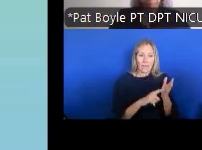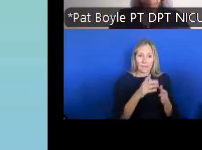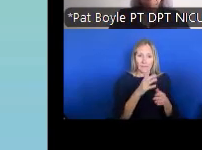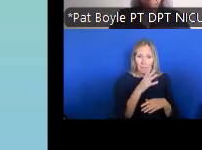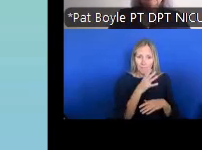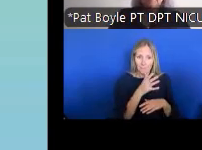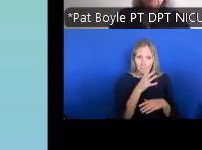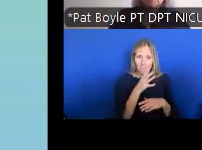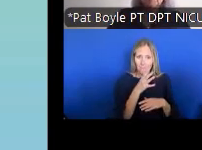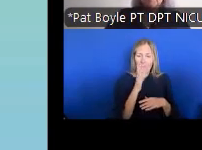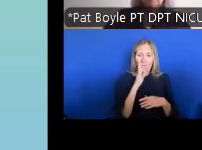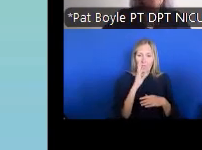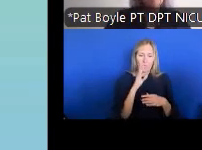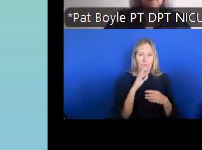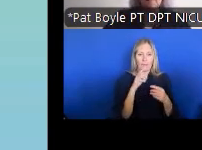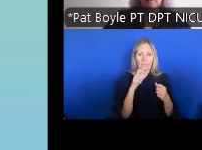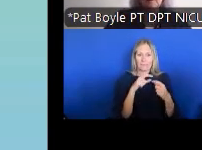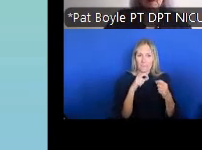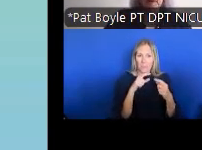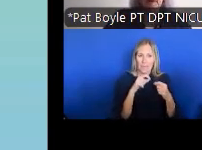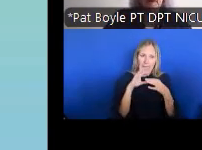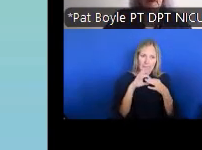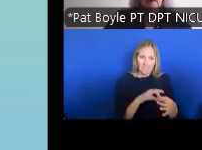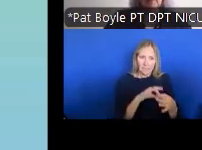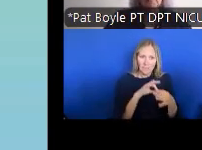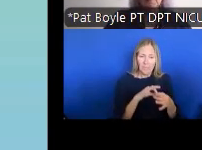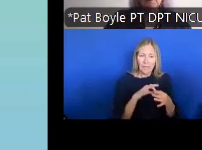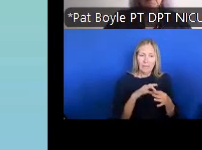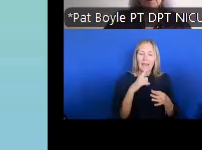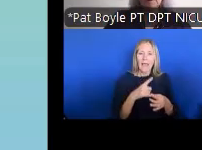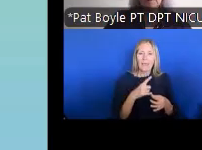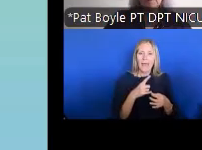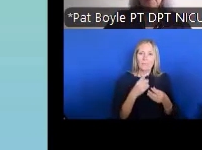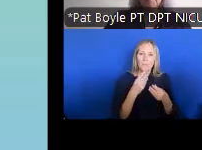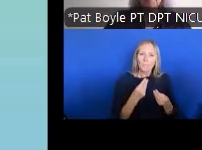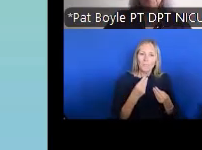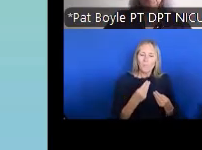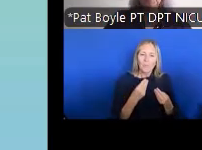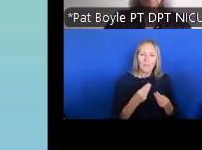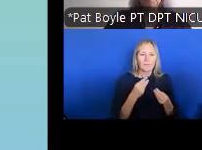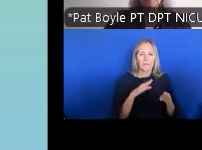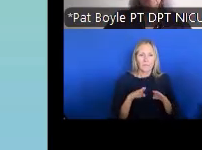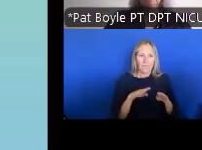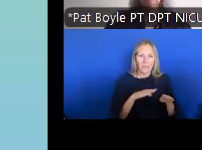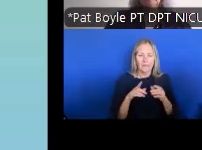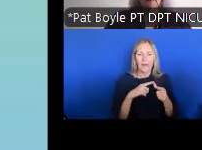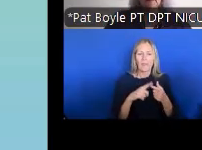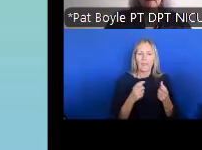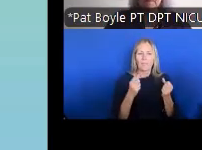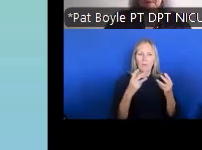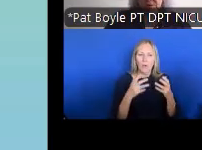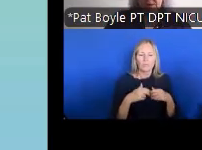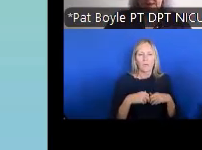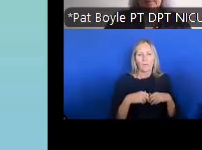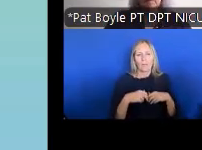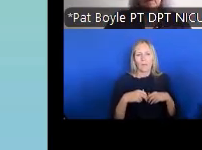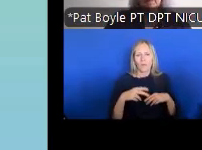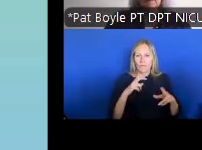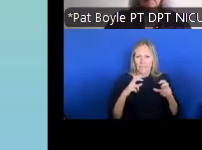It stimulates attachment, sucking behavior, and there's multiple receptors for smell. Again, starting at 11 weeks, and